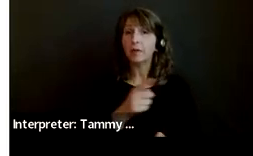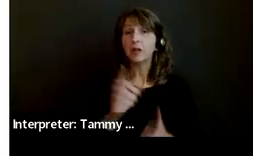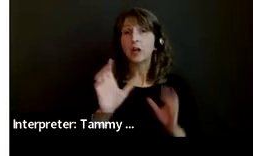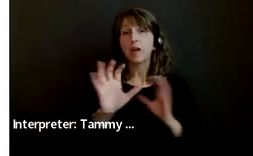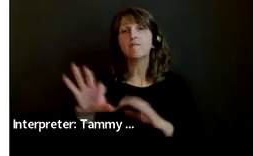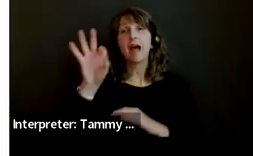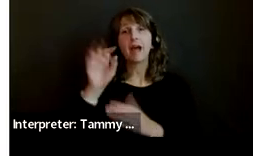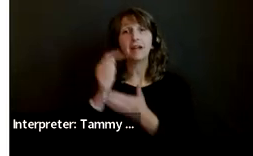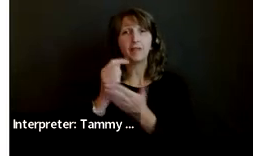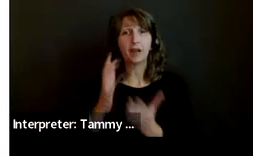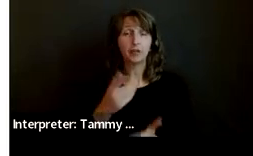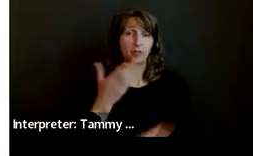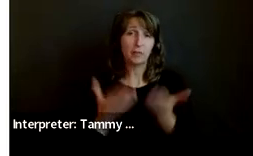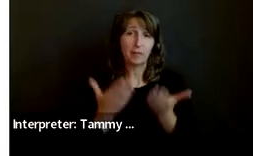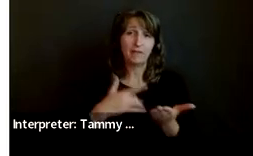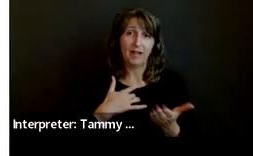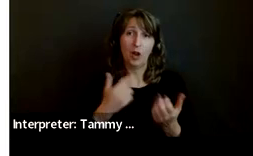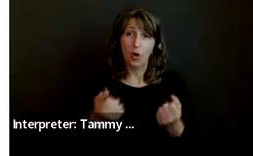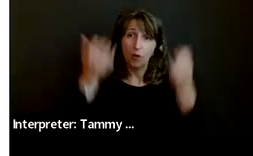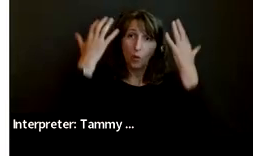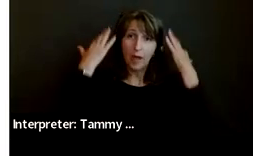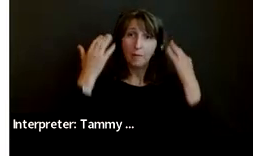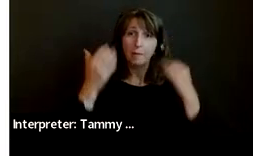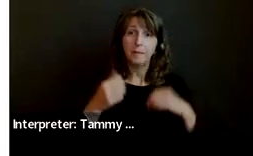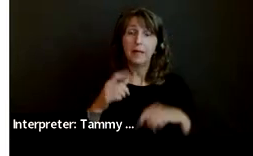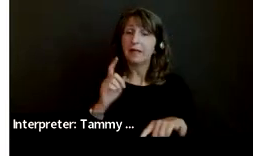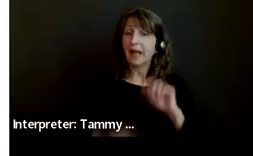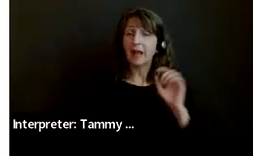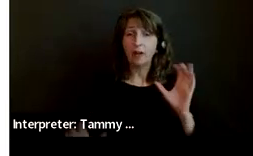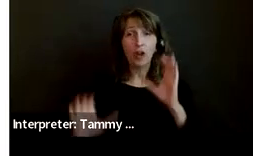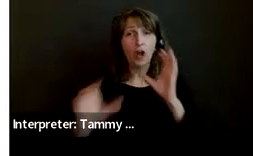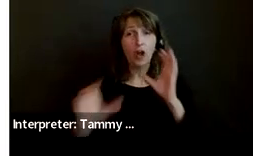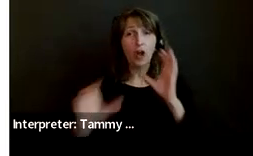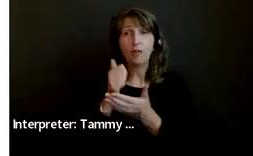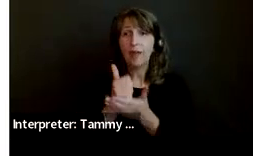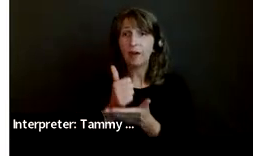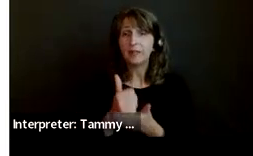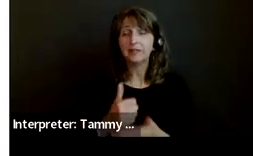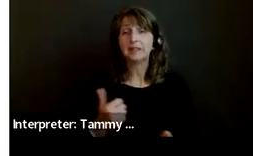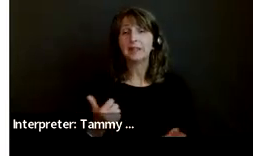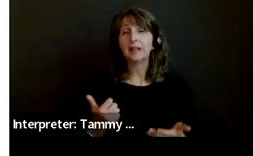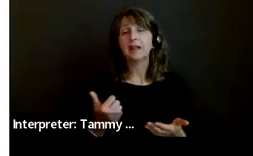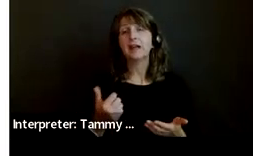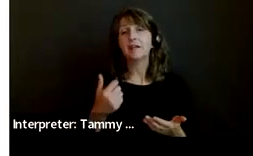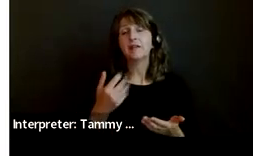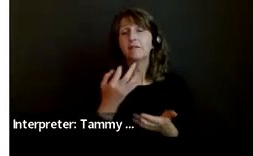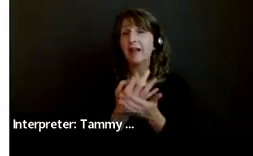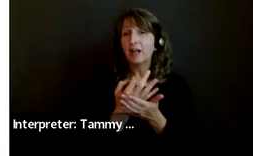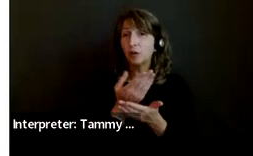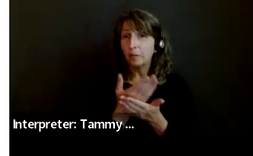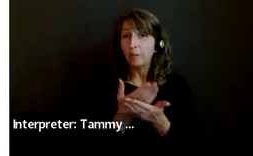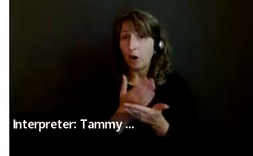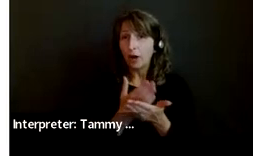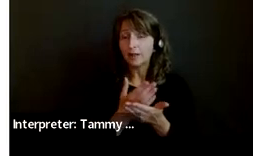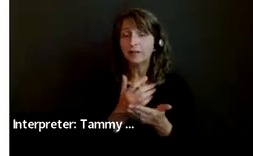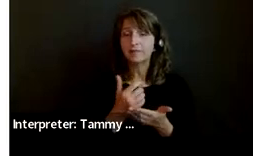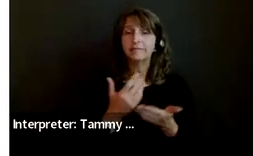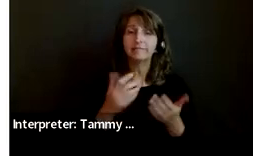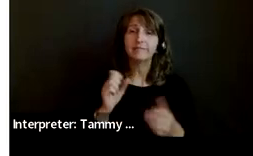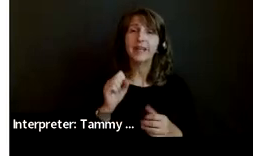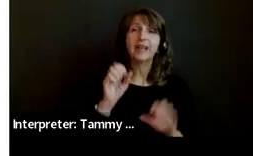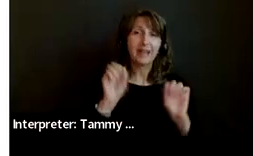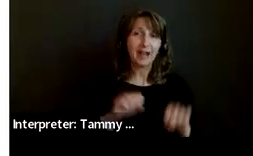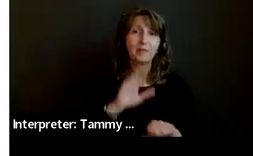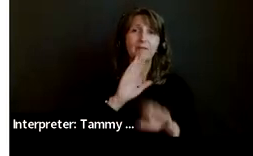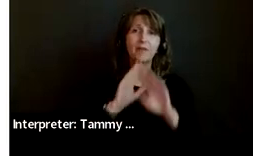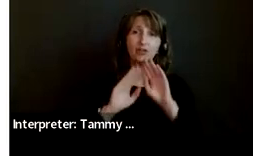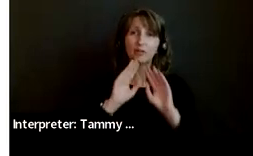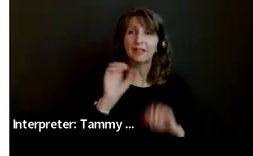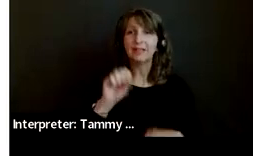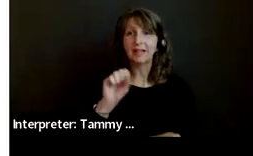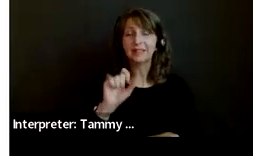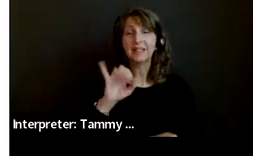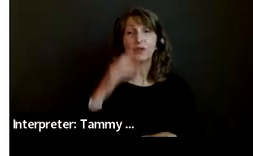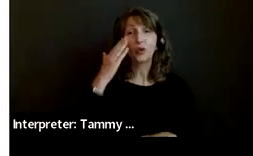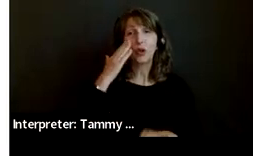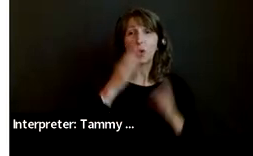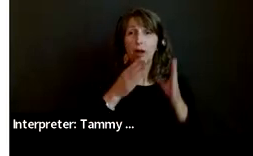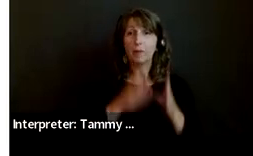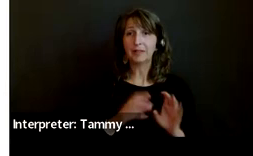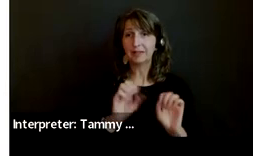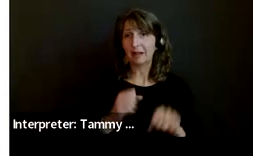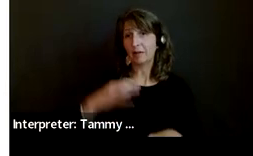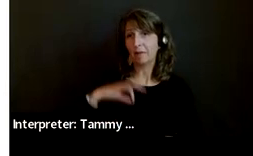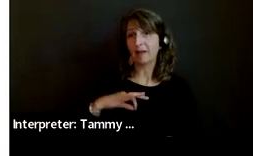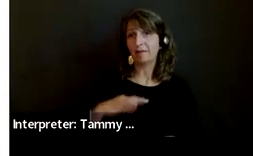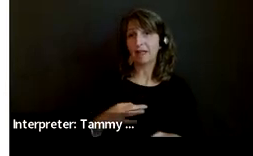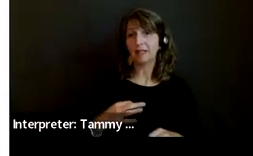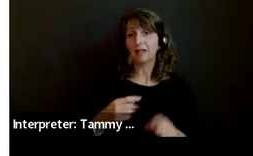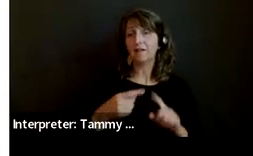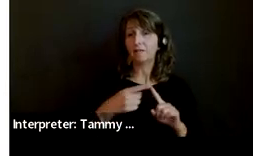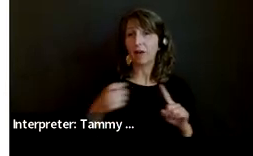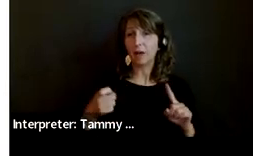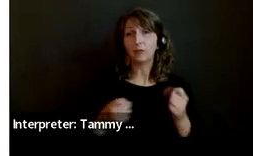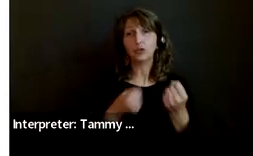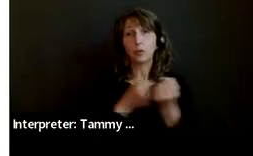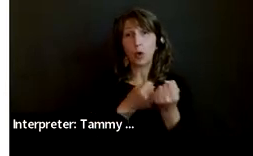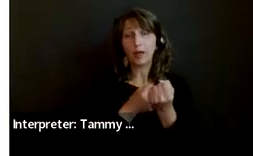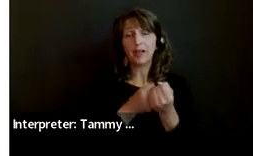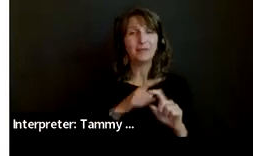But I do completely understand it can be quite frustrating when you know someone could benefit from extra support and they're not at that place to be ready for it.